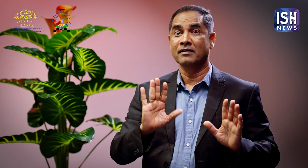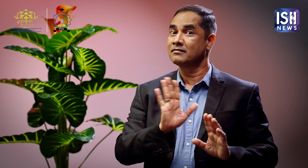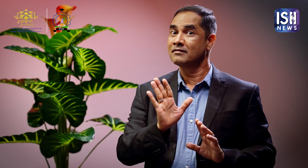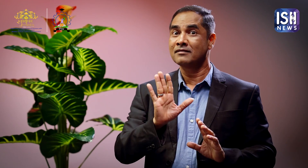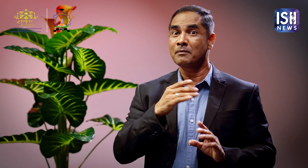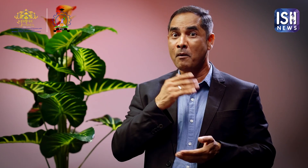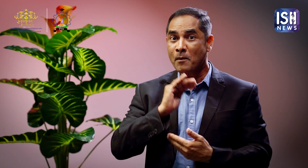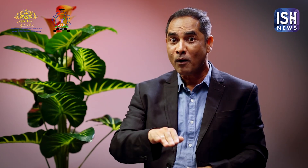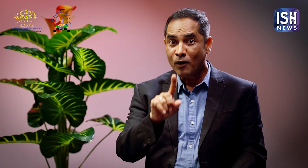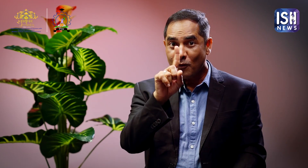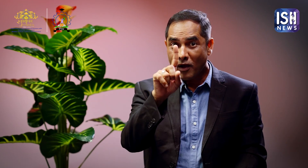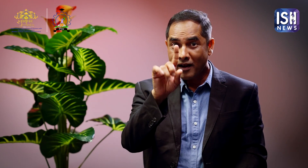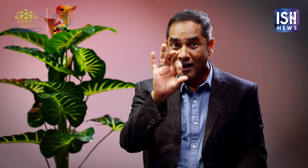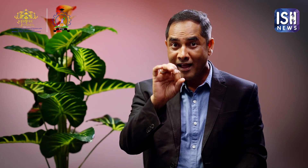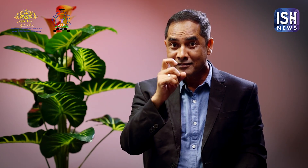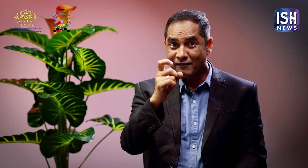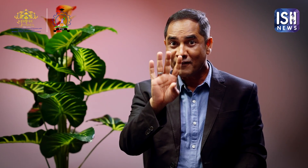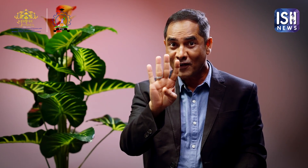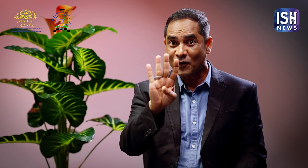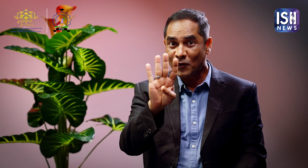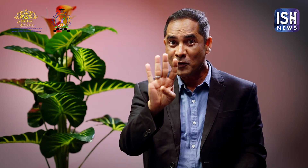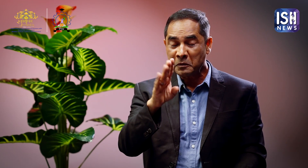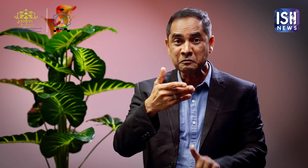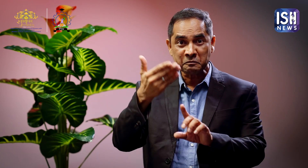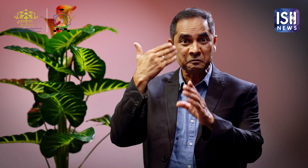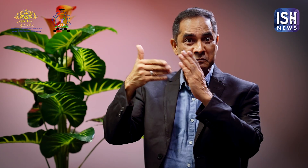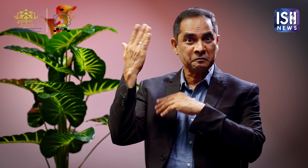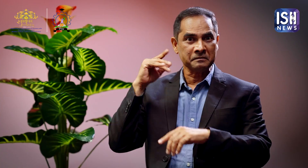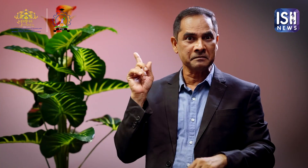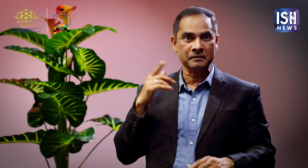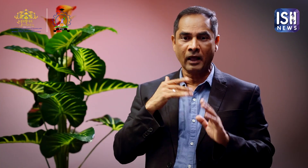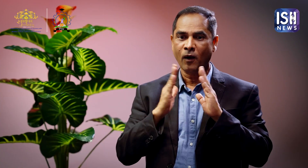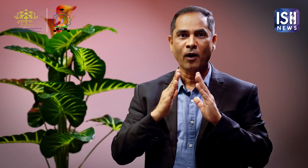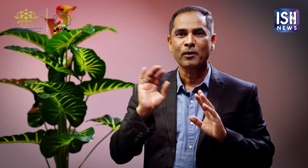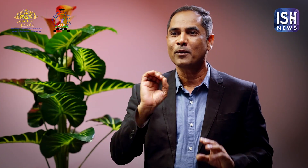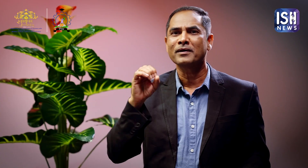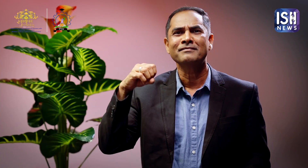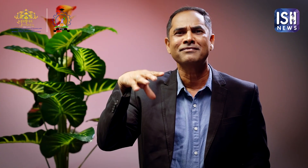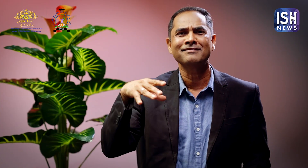When I was born in 1974, that time, there were no electricity in my home.